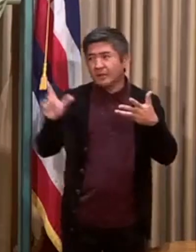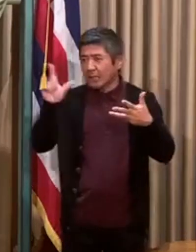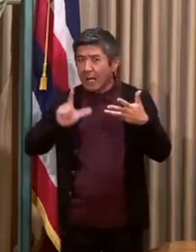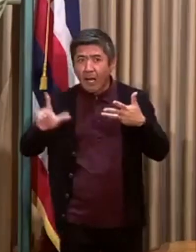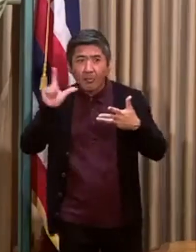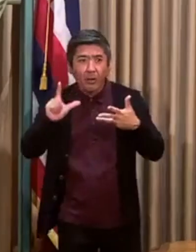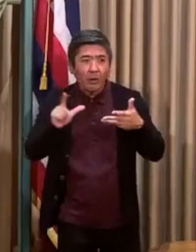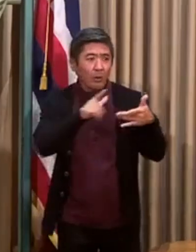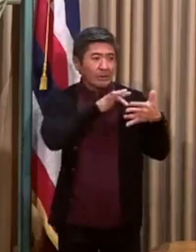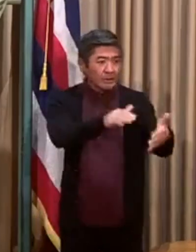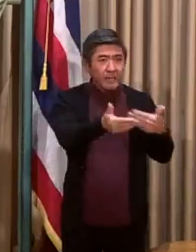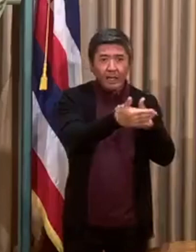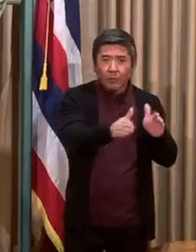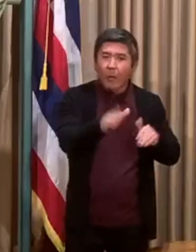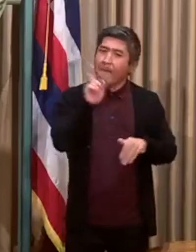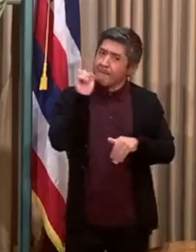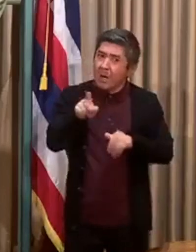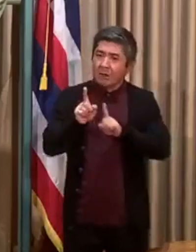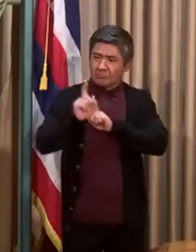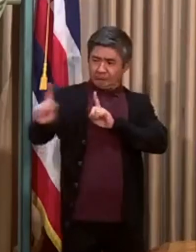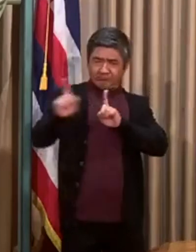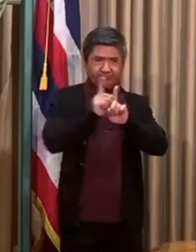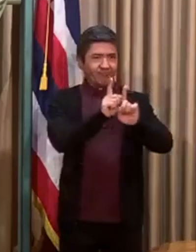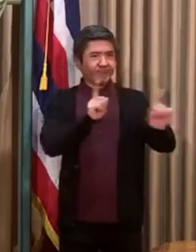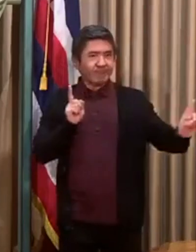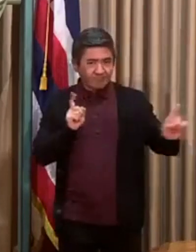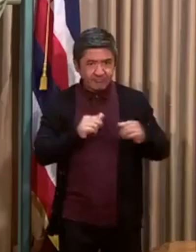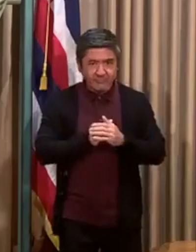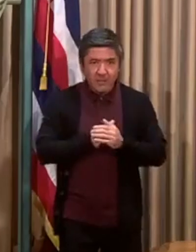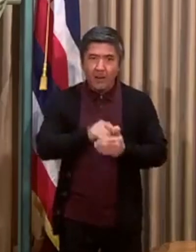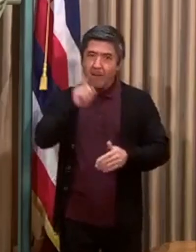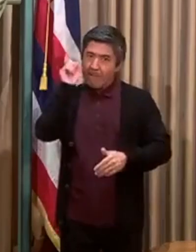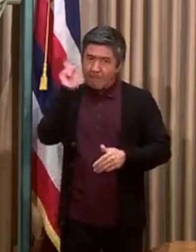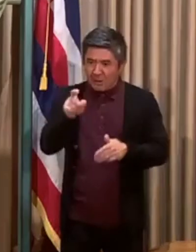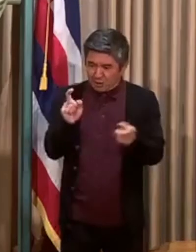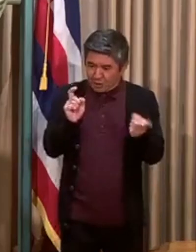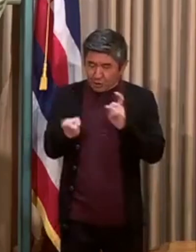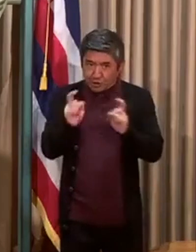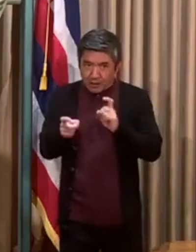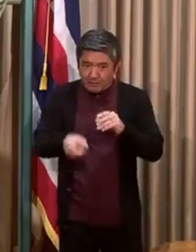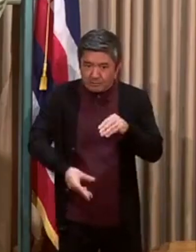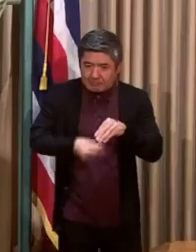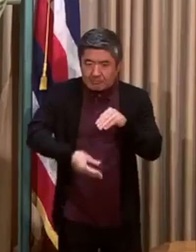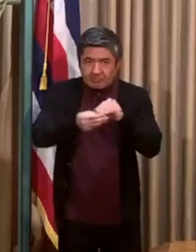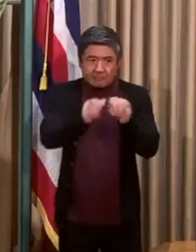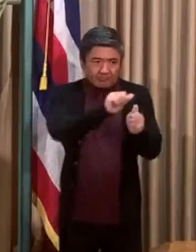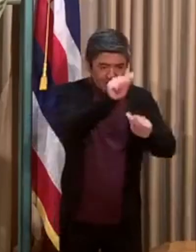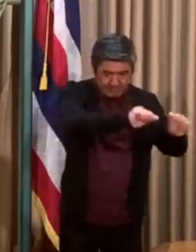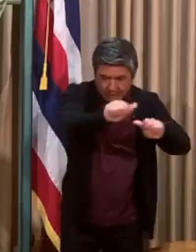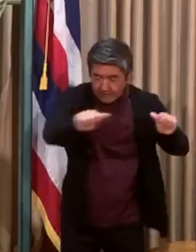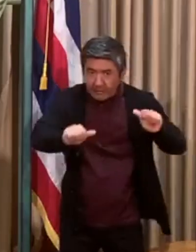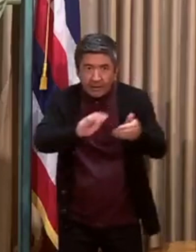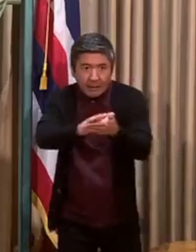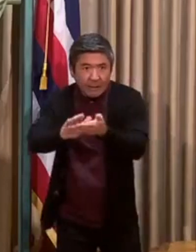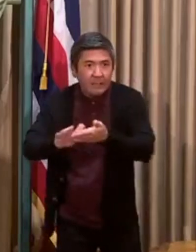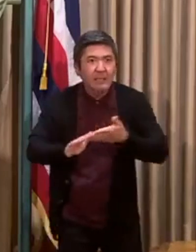We will ensure that we have provisions for sanitization, hand-washing with instructions for everyone.